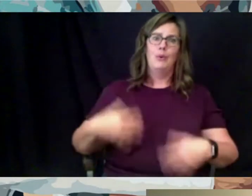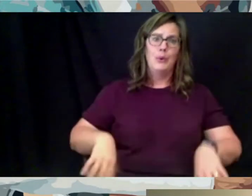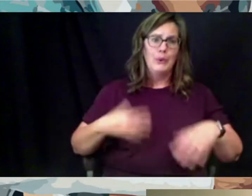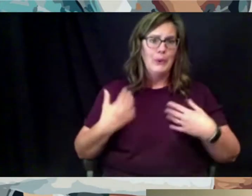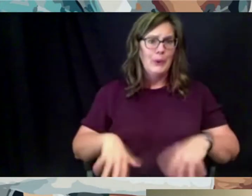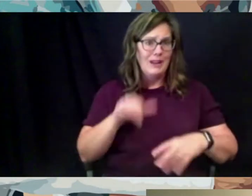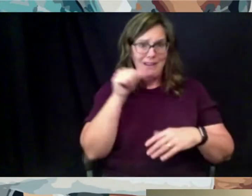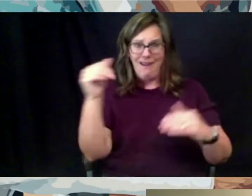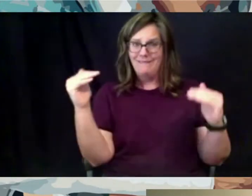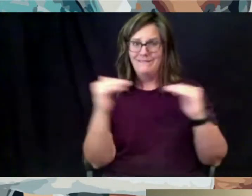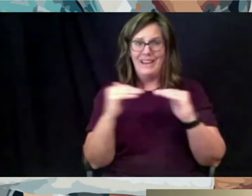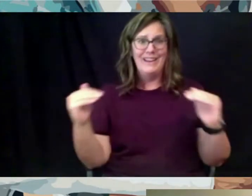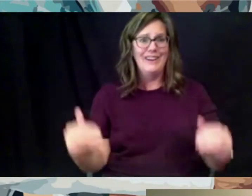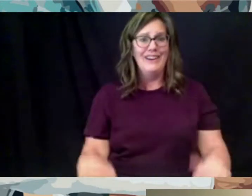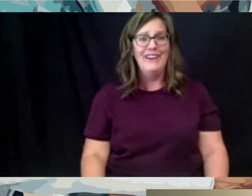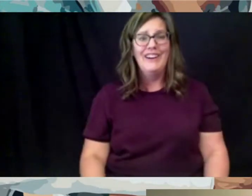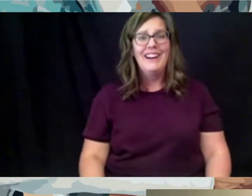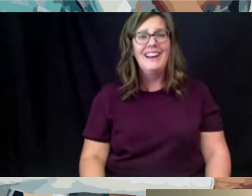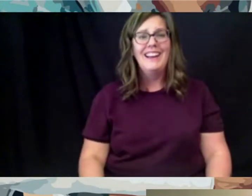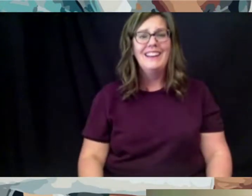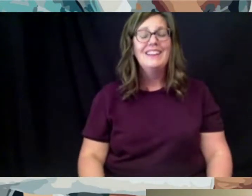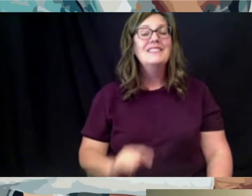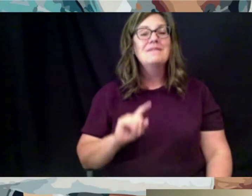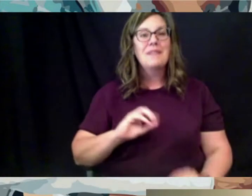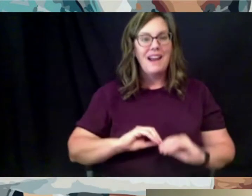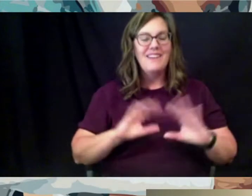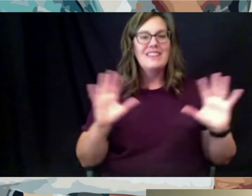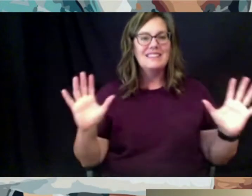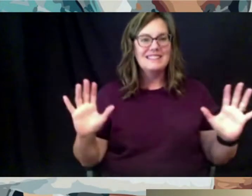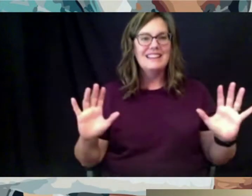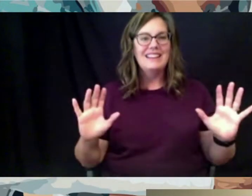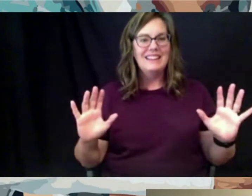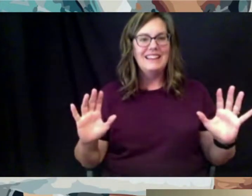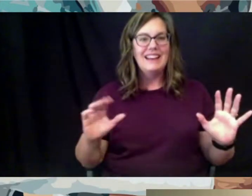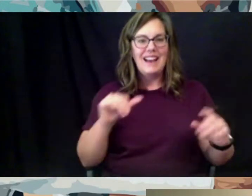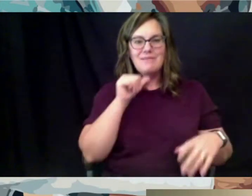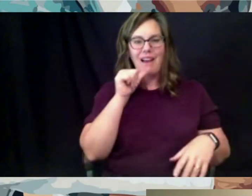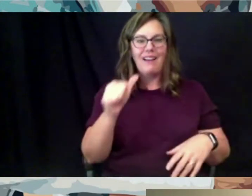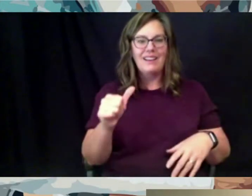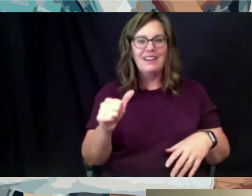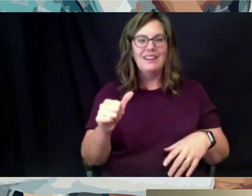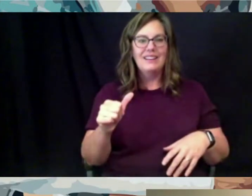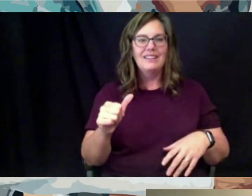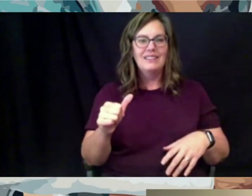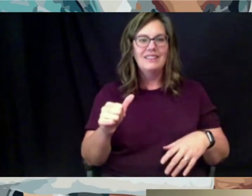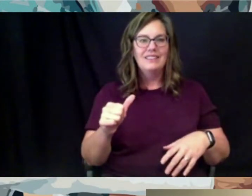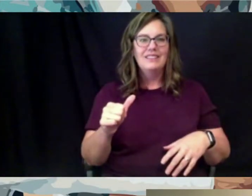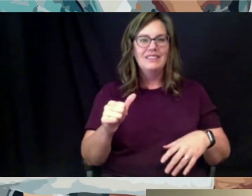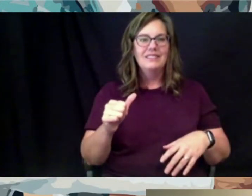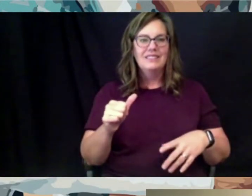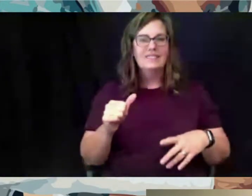because you know what uh obviously i'm not going to go for the softball with regards to the t word